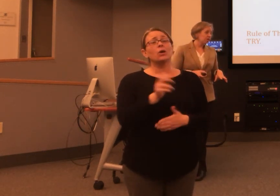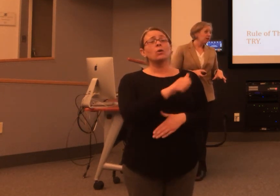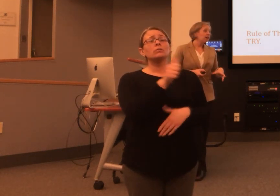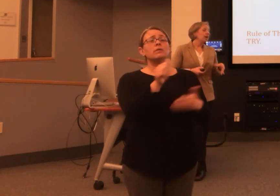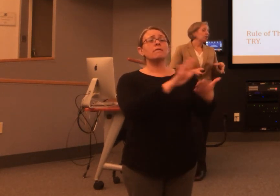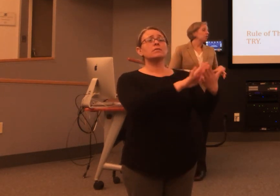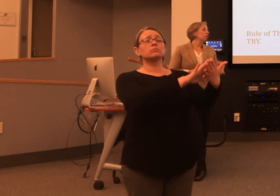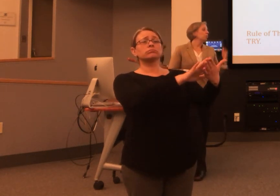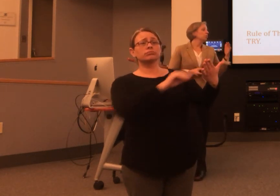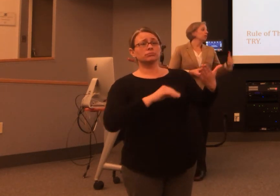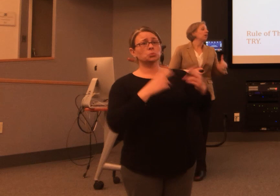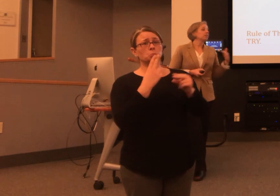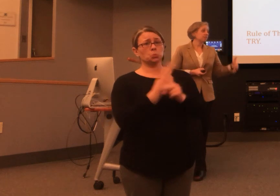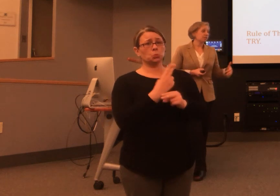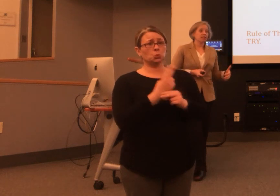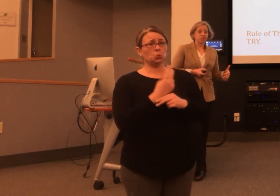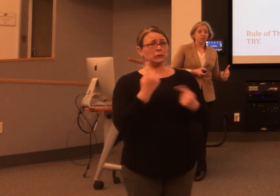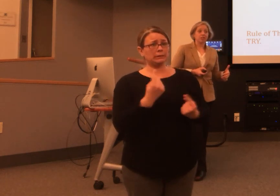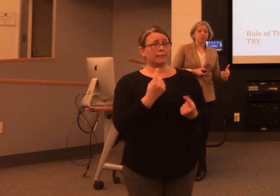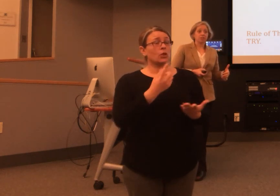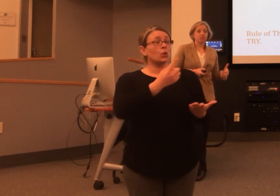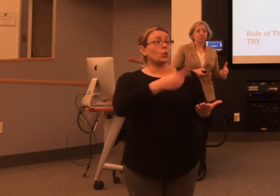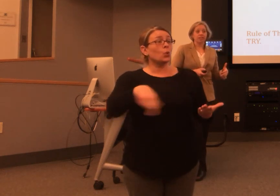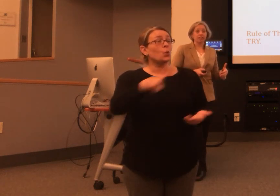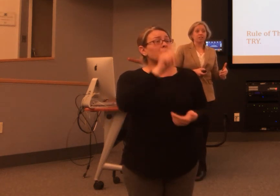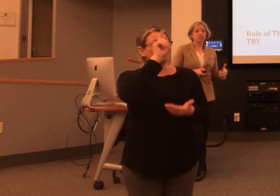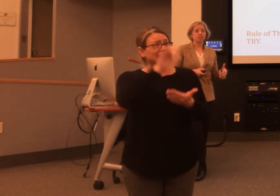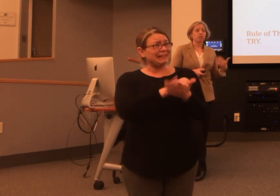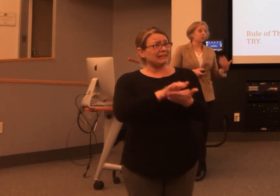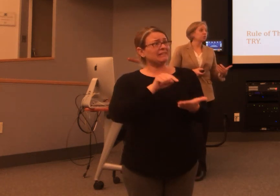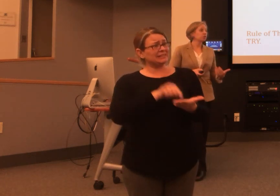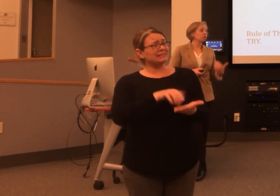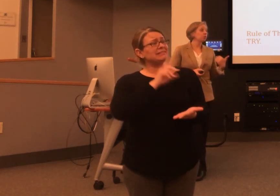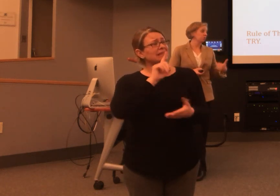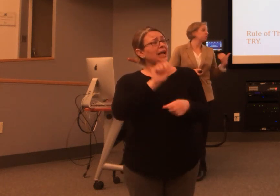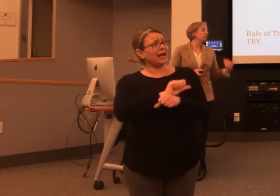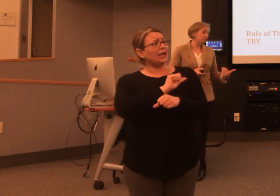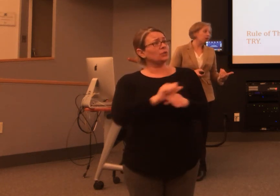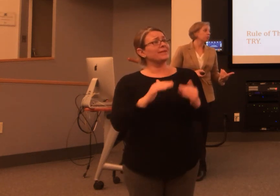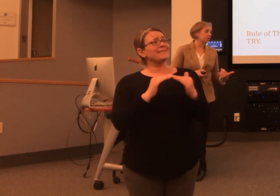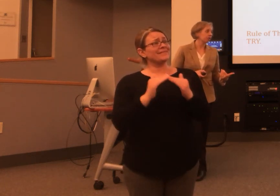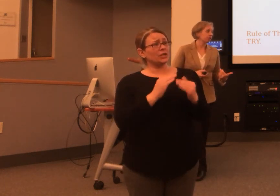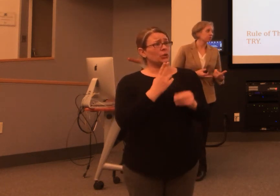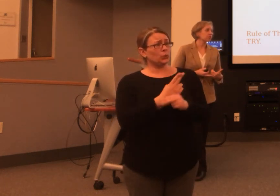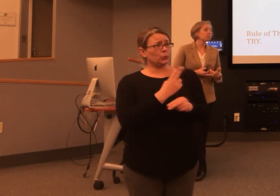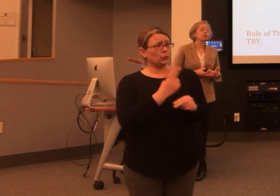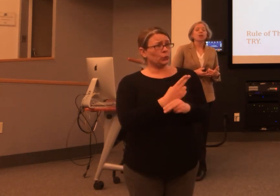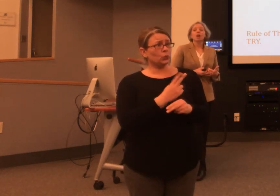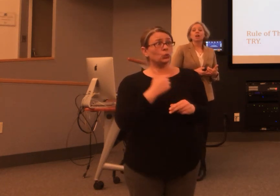a court will not assess statutory damages in that case. You can show you used it and thought it was fair use.